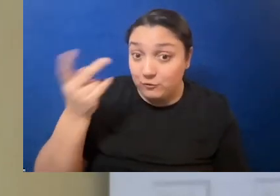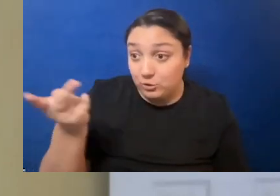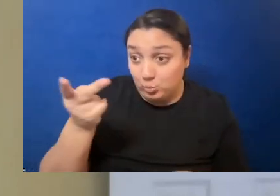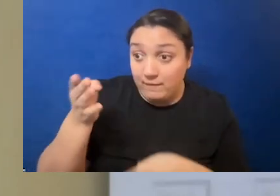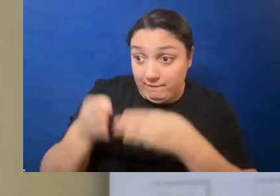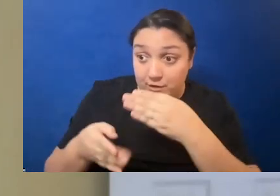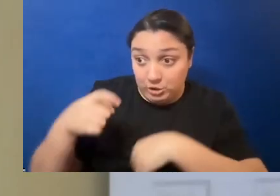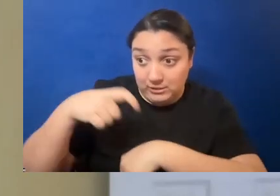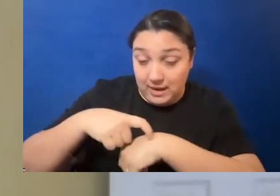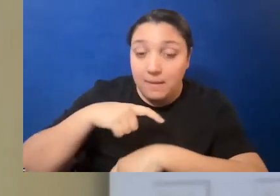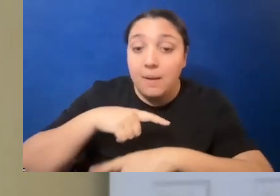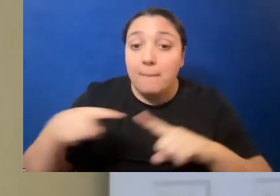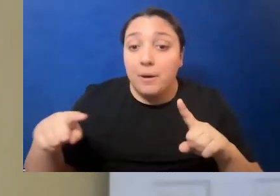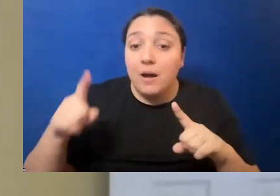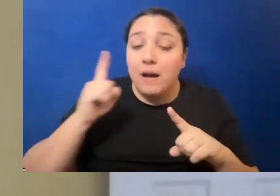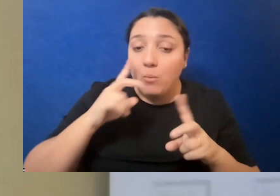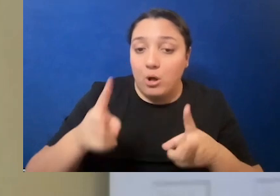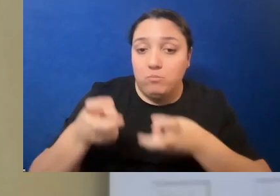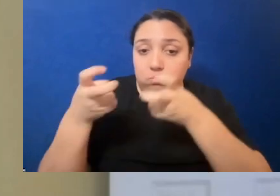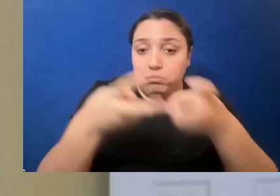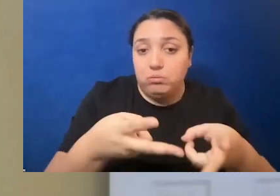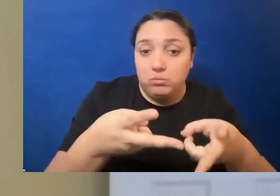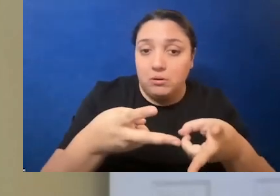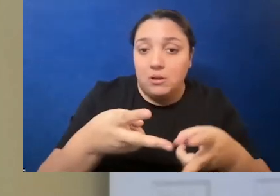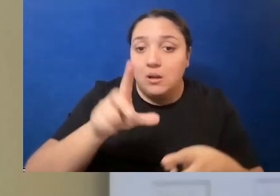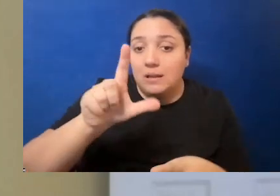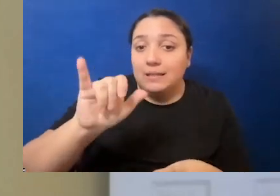IN ON THEIR TIME FRAMES. I AM PUTTING A RESOURCE IN THE